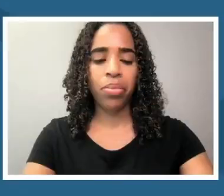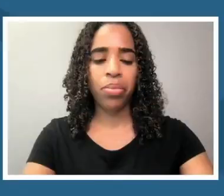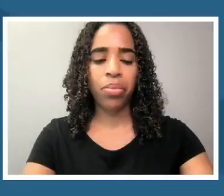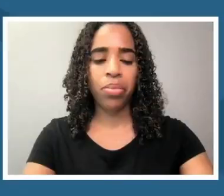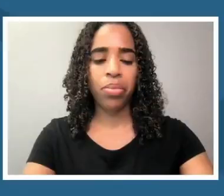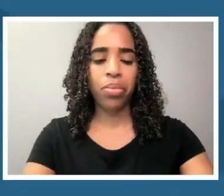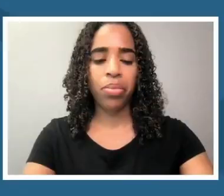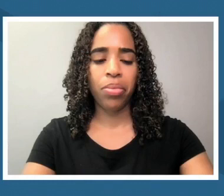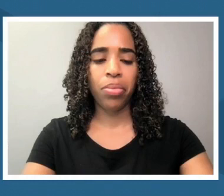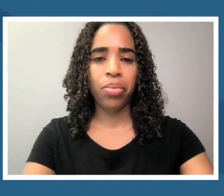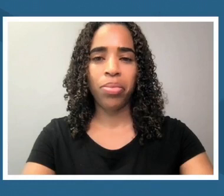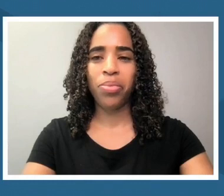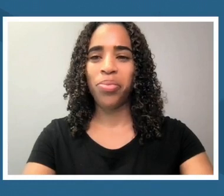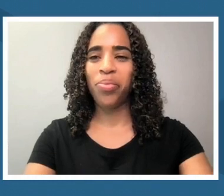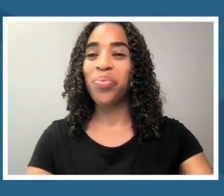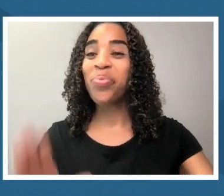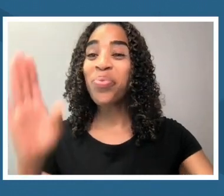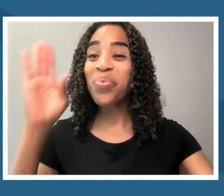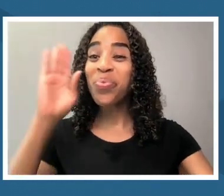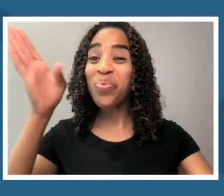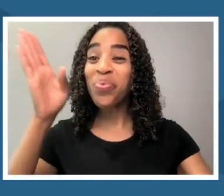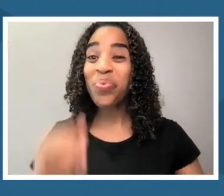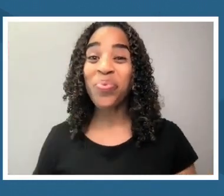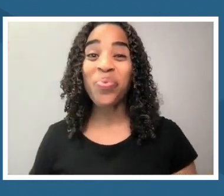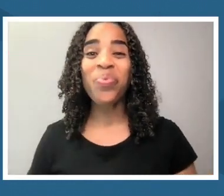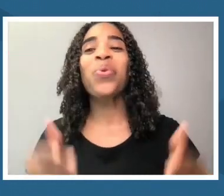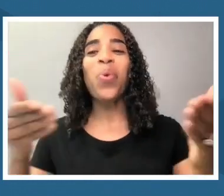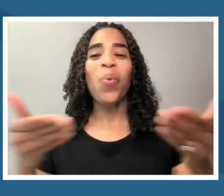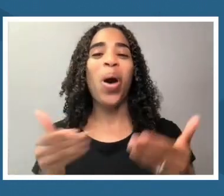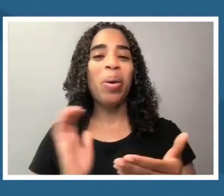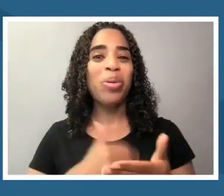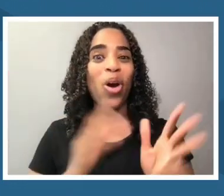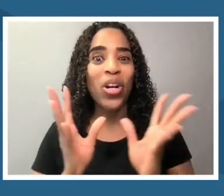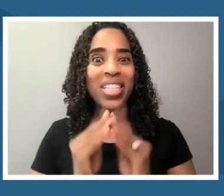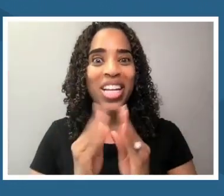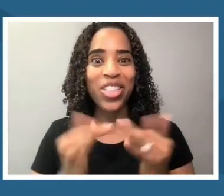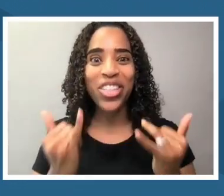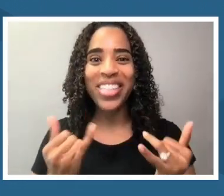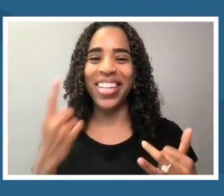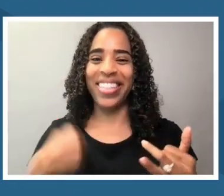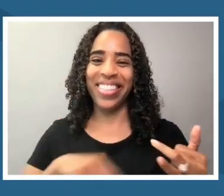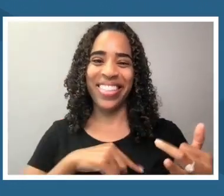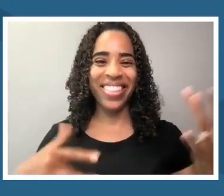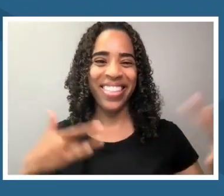hi everyone uh welcome to our session today we're so